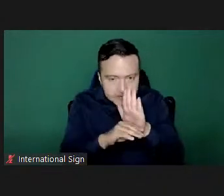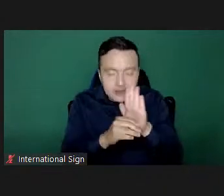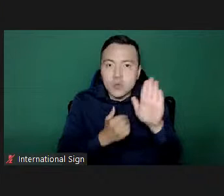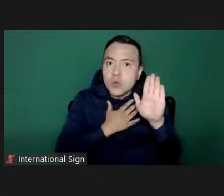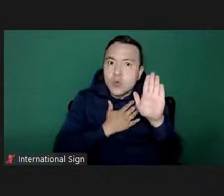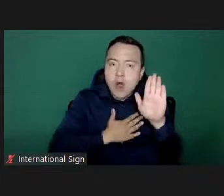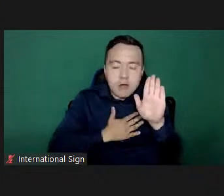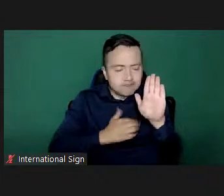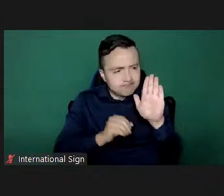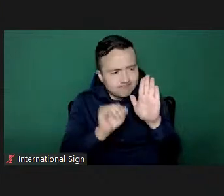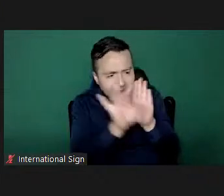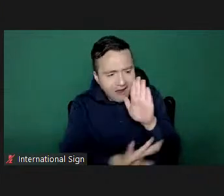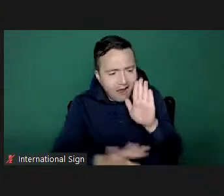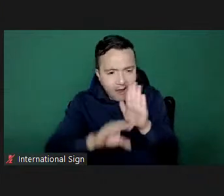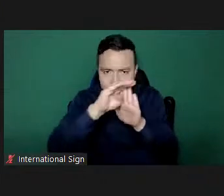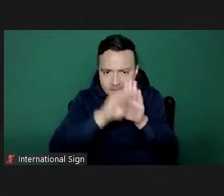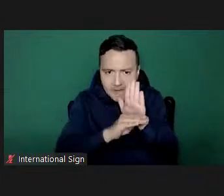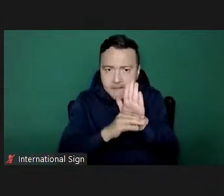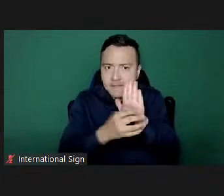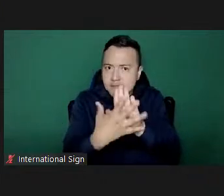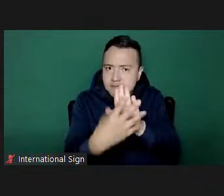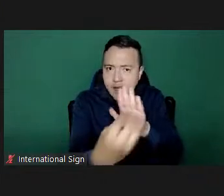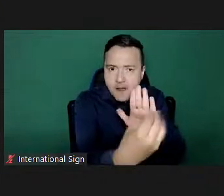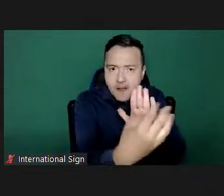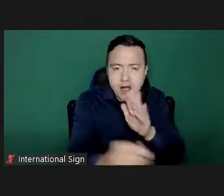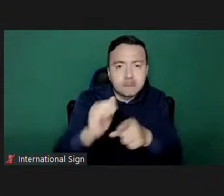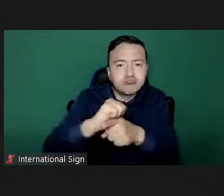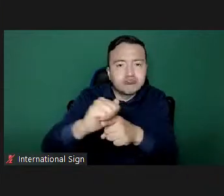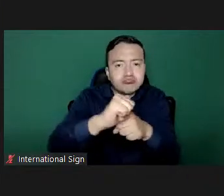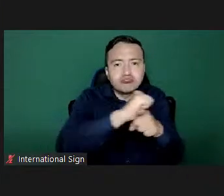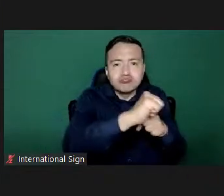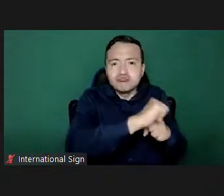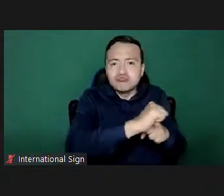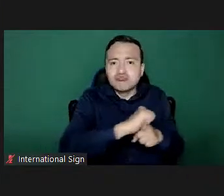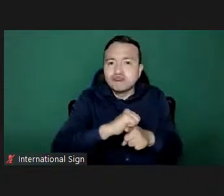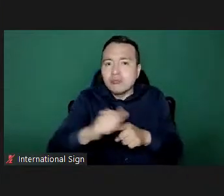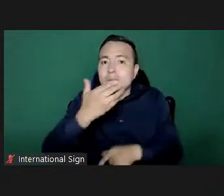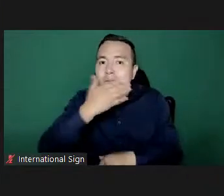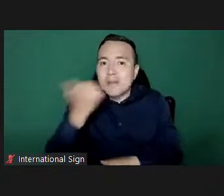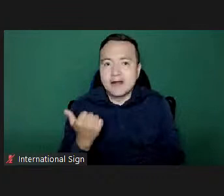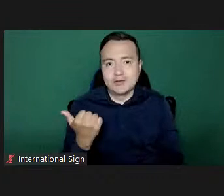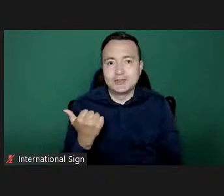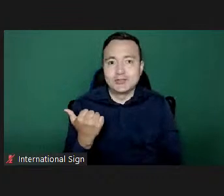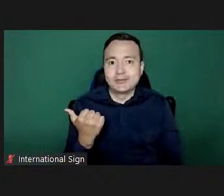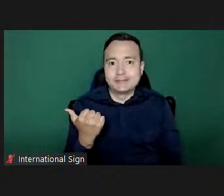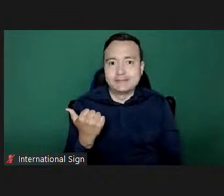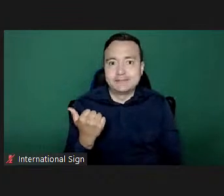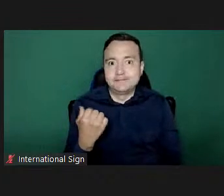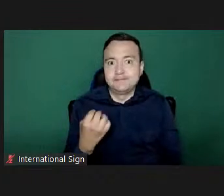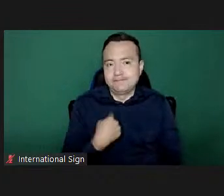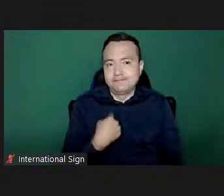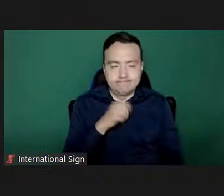We're also -- and very timely -- moving towards significant infrastructure development.